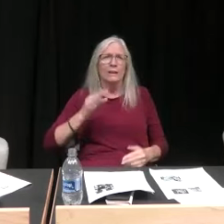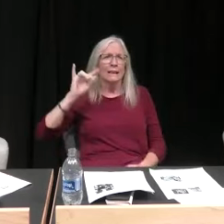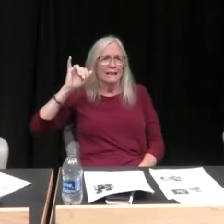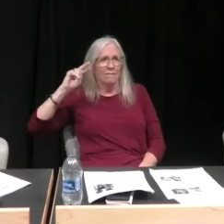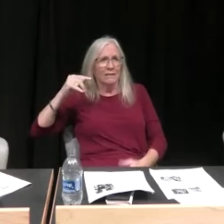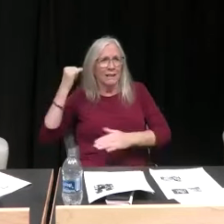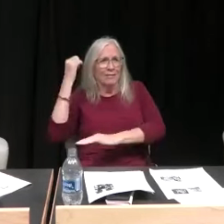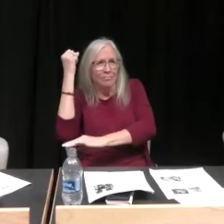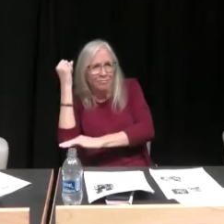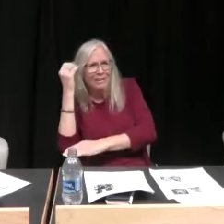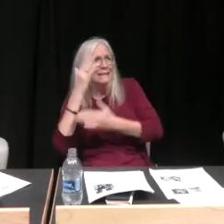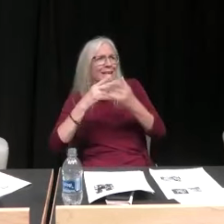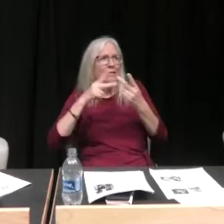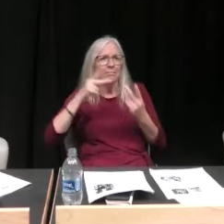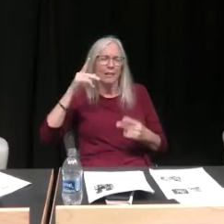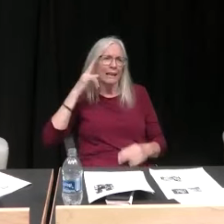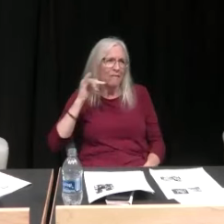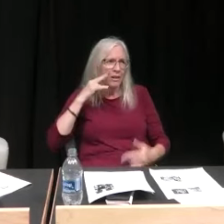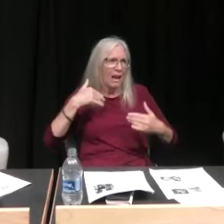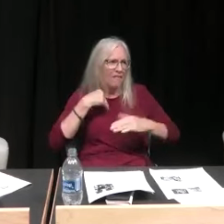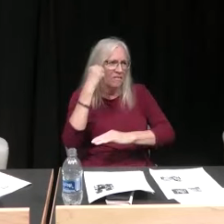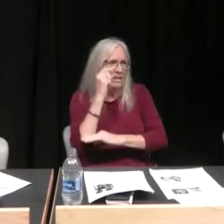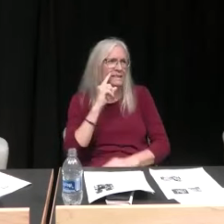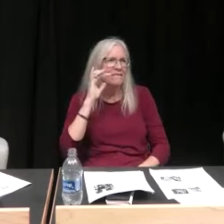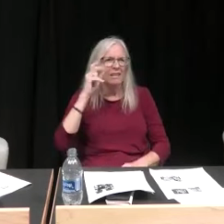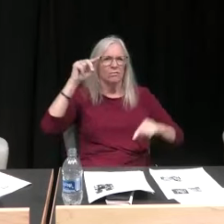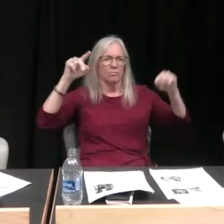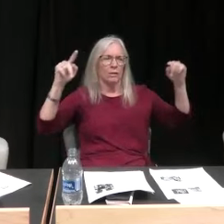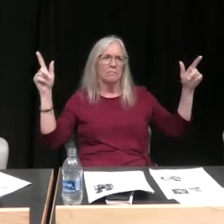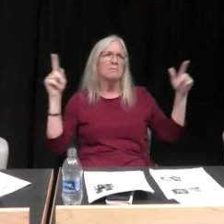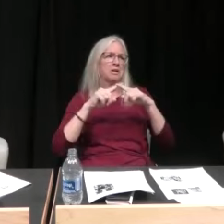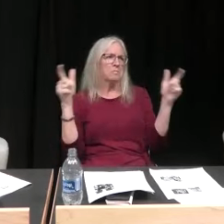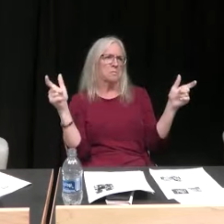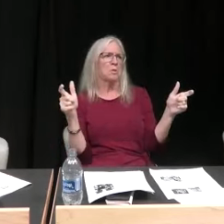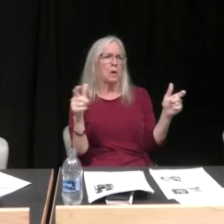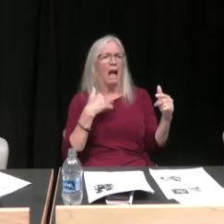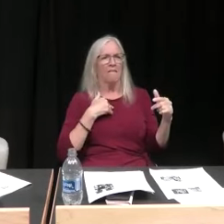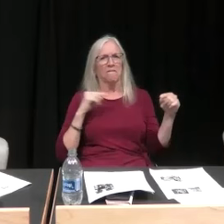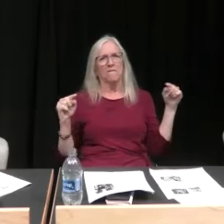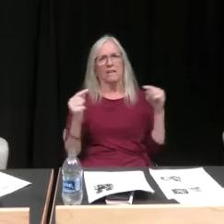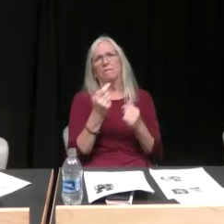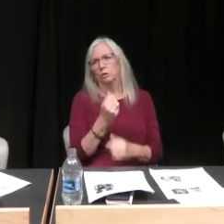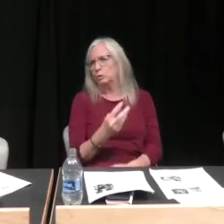closed but Rochester's de Club still exists like there's still some communities with larger deaf